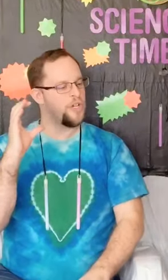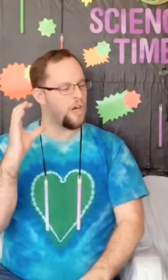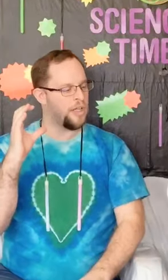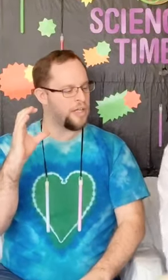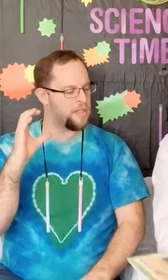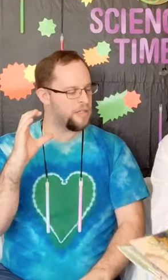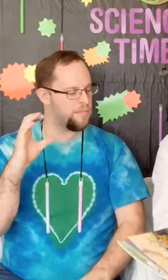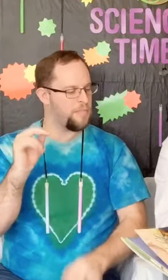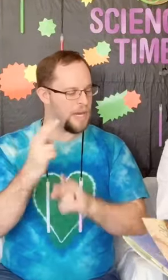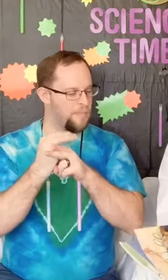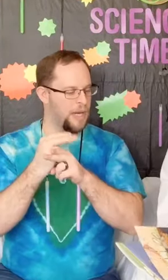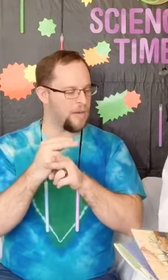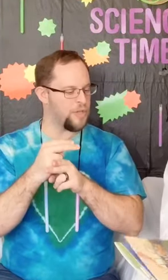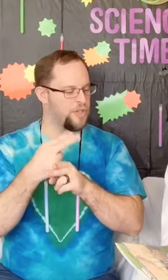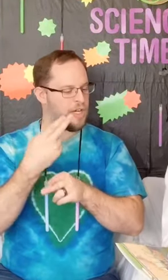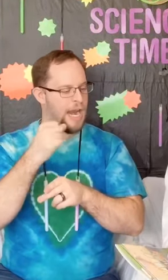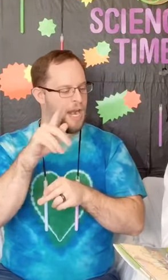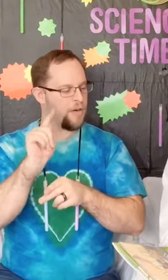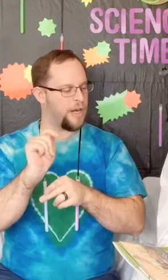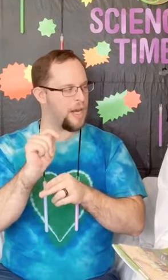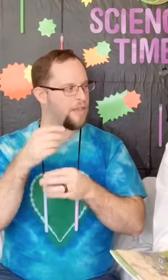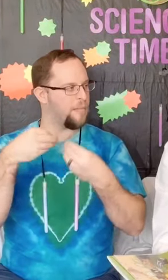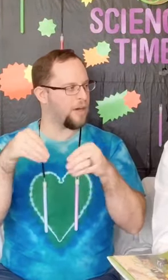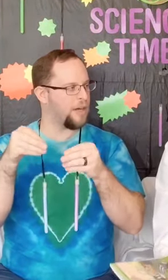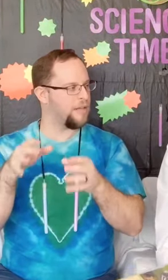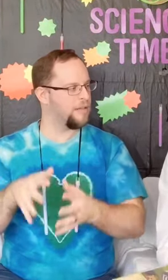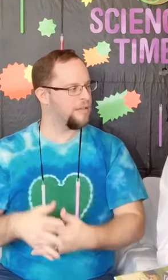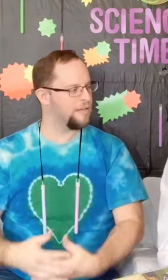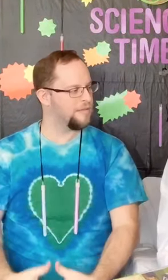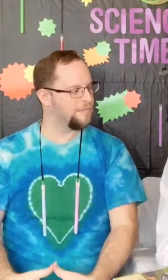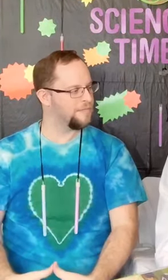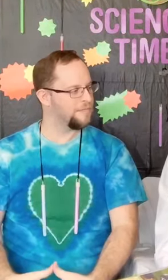Charlotte, being a bunny, was she hare-ing the market?